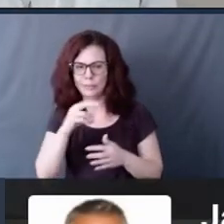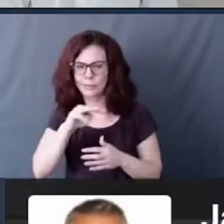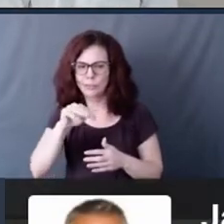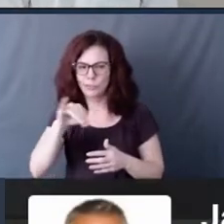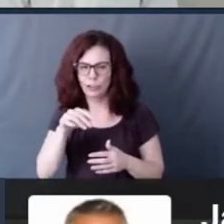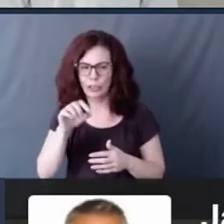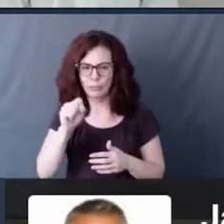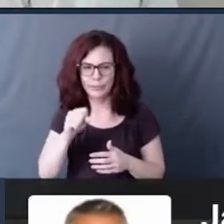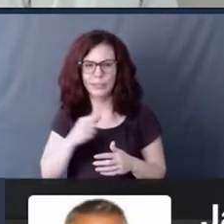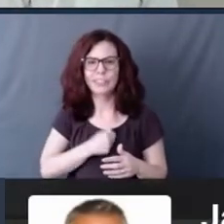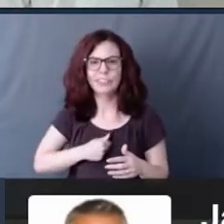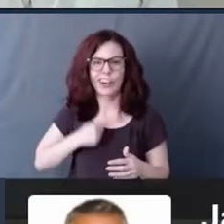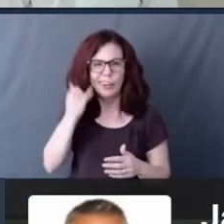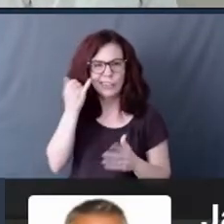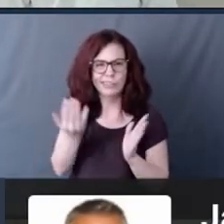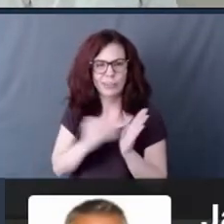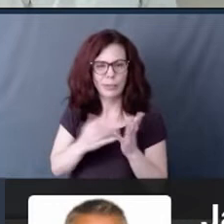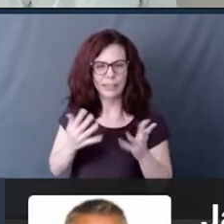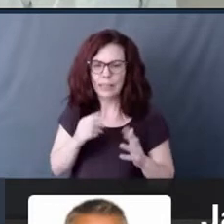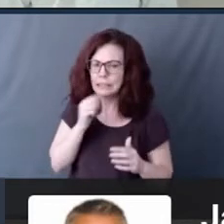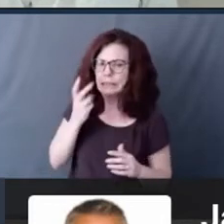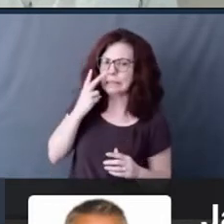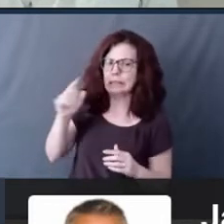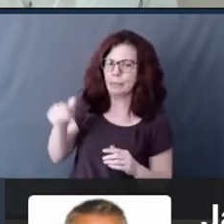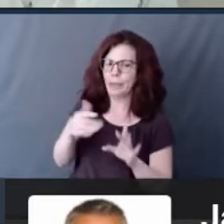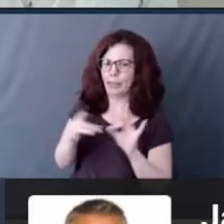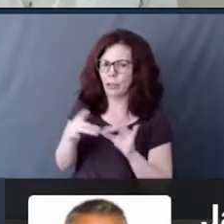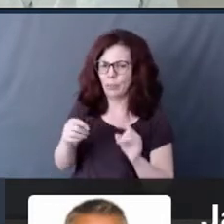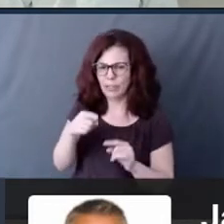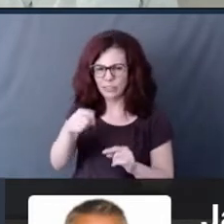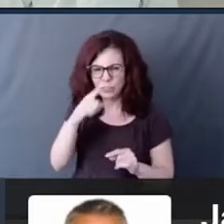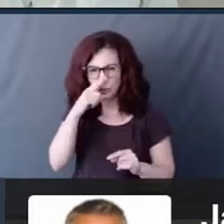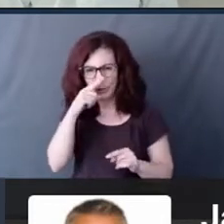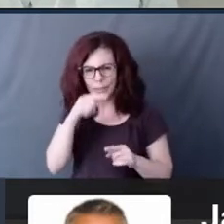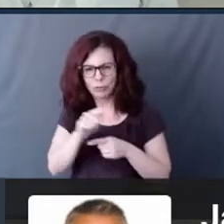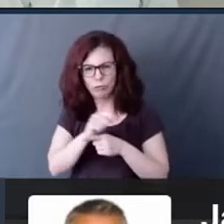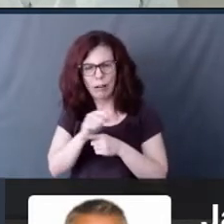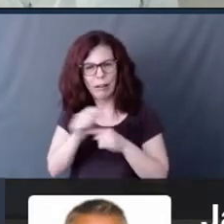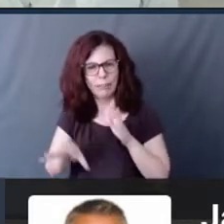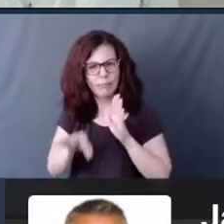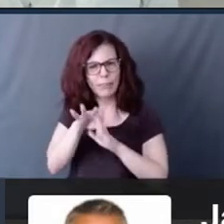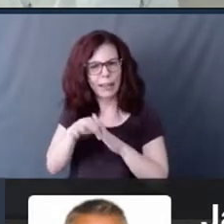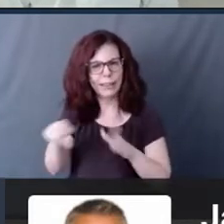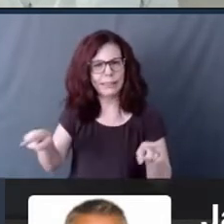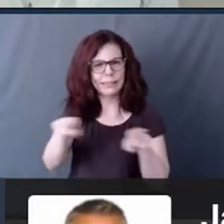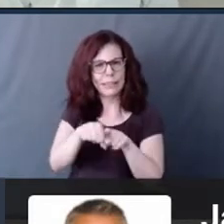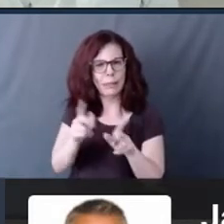"Sorry for repeating but I didn't see my other comment. "Can you train this to find the same products located "on different shelves?